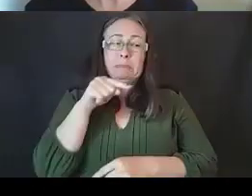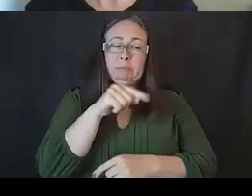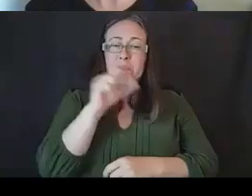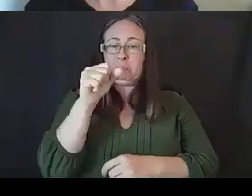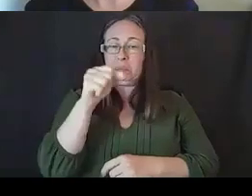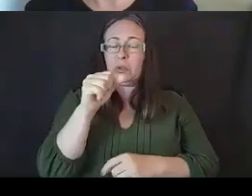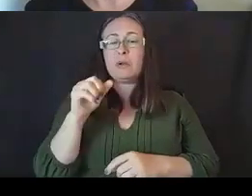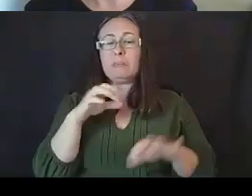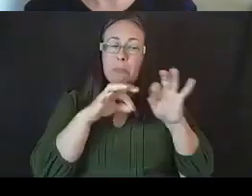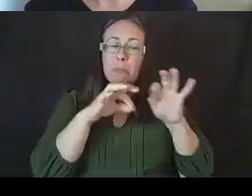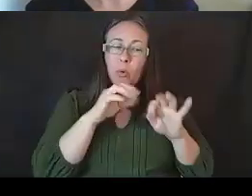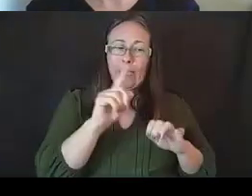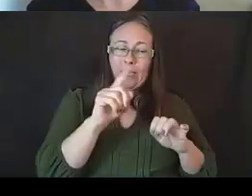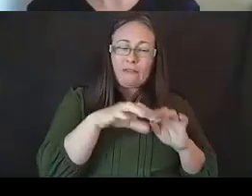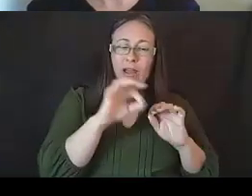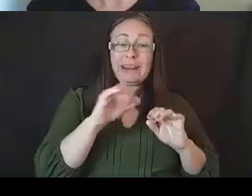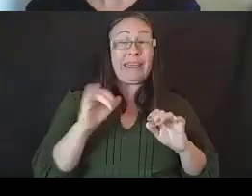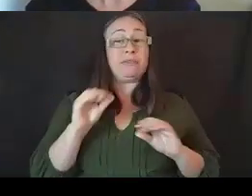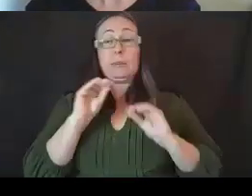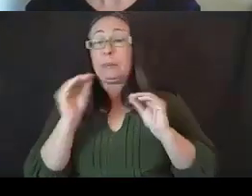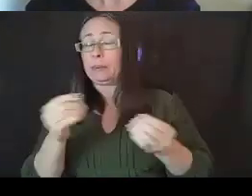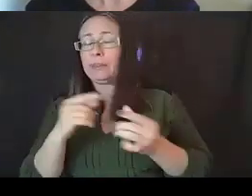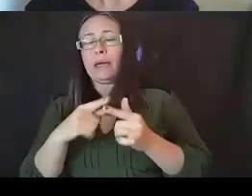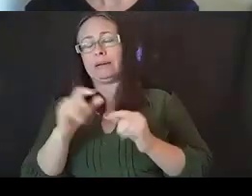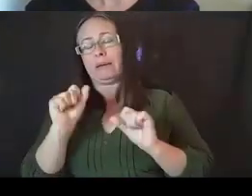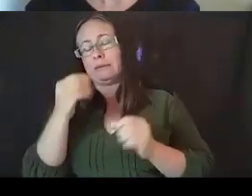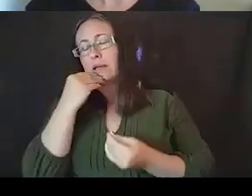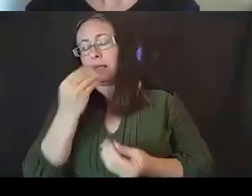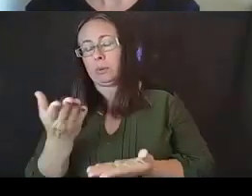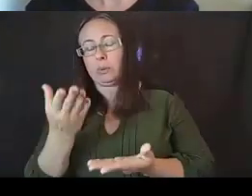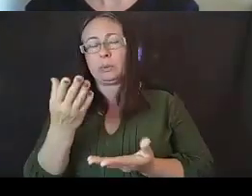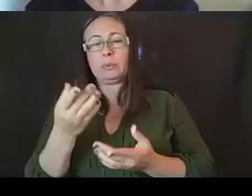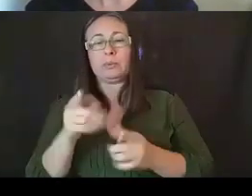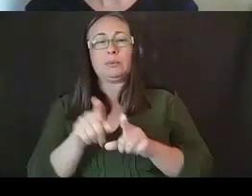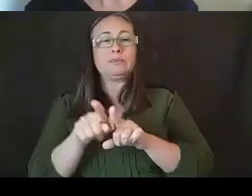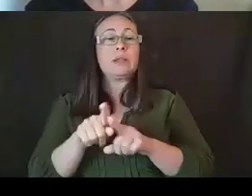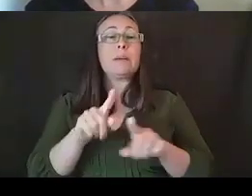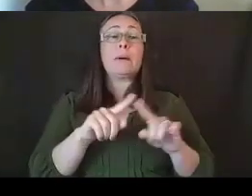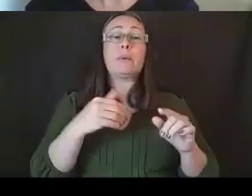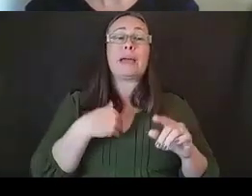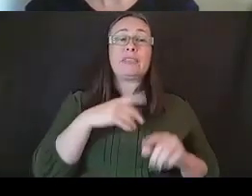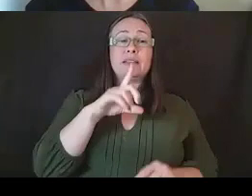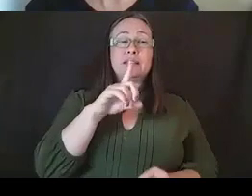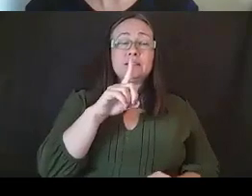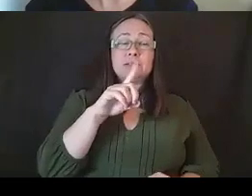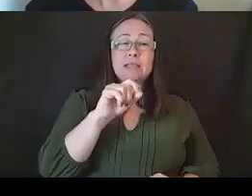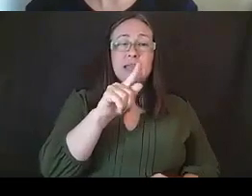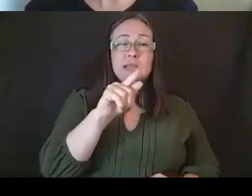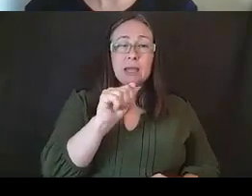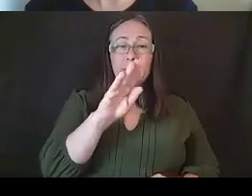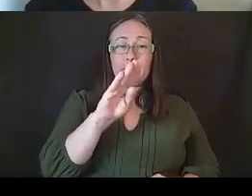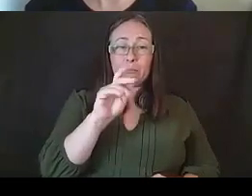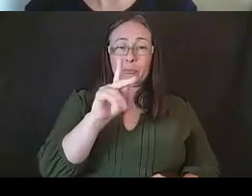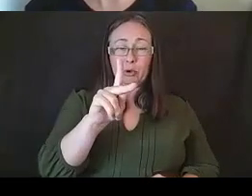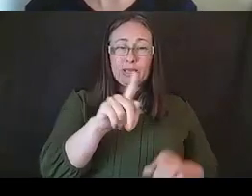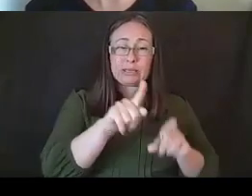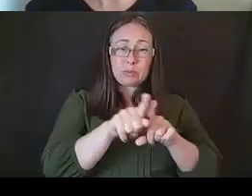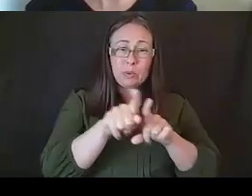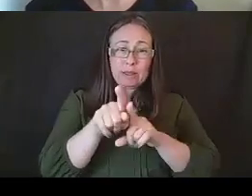or if it doesn't we can tell you that as well, but there's a Data Book as well, which is one place to go for success rates.